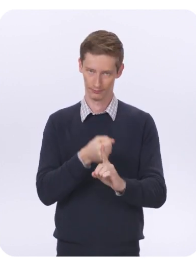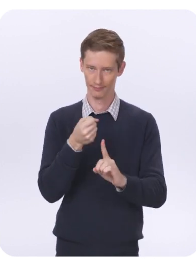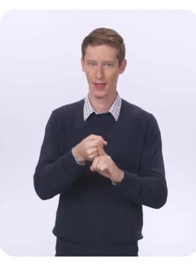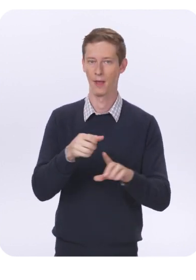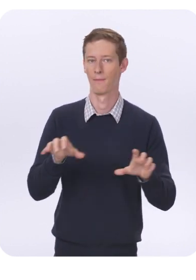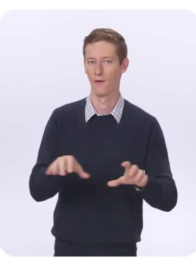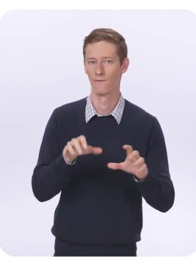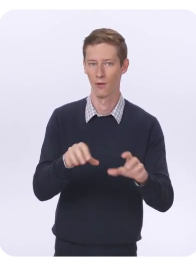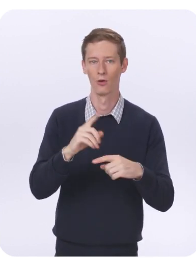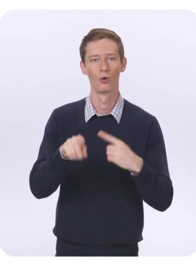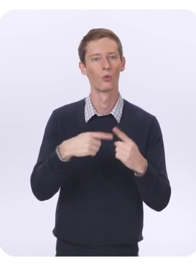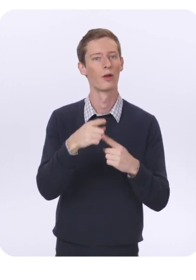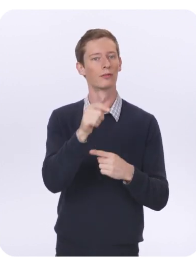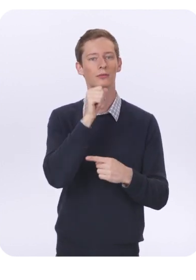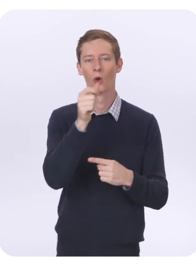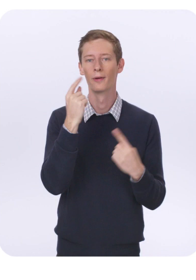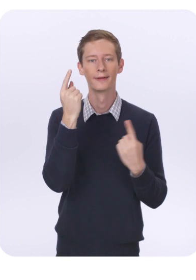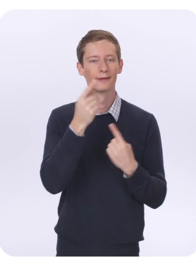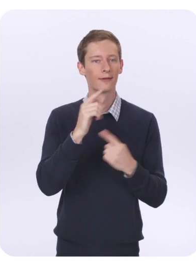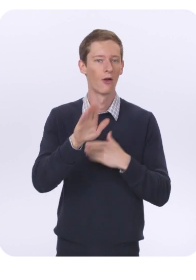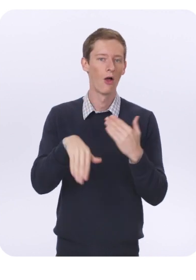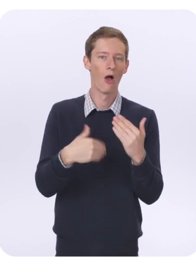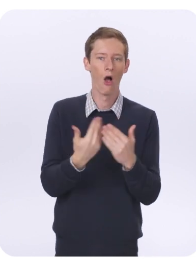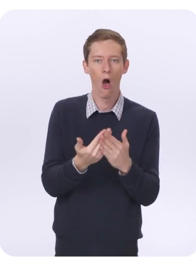the implicit conversion cases that might happen underneath.